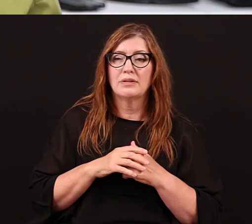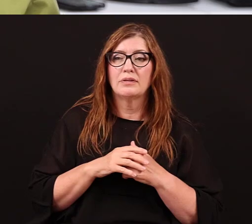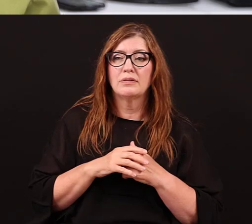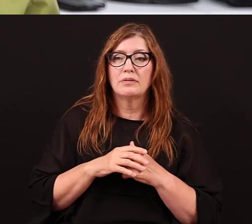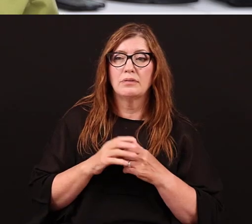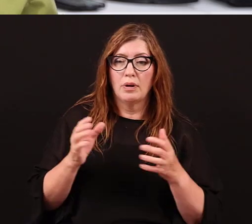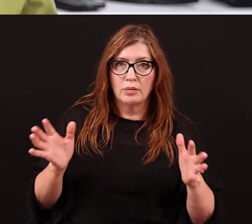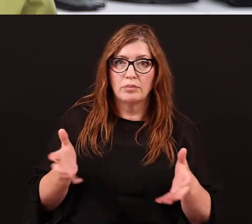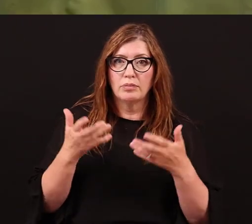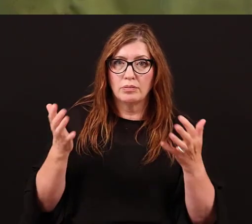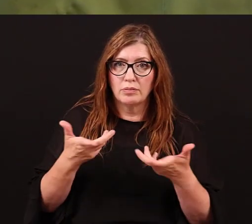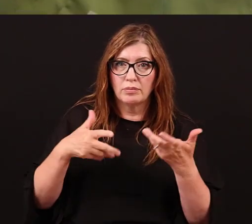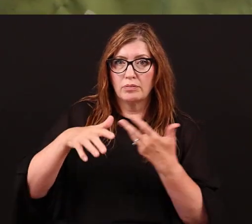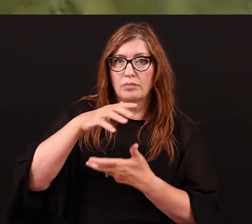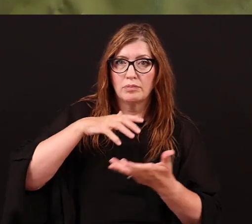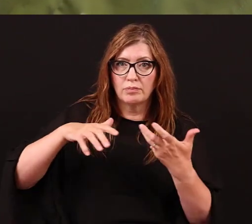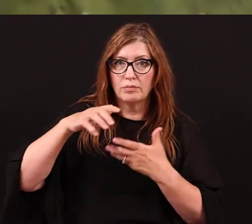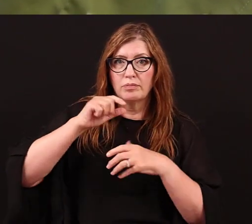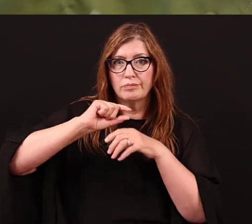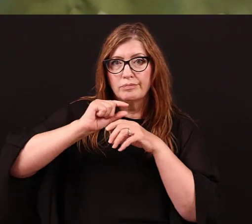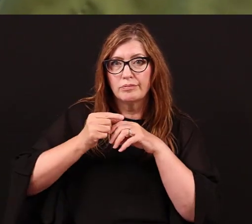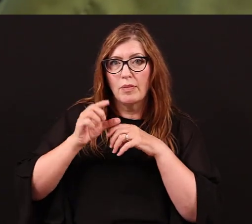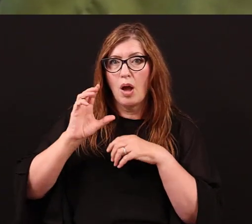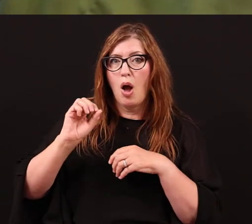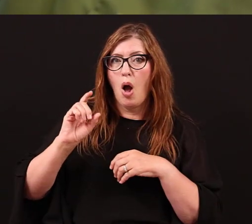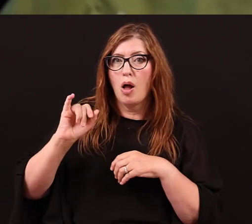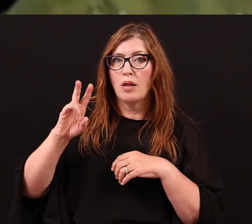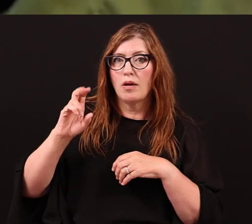We're gonna toss 'em up here, get 'em coated with the olive oil.